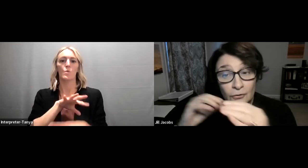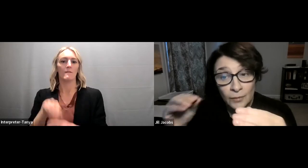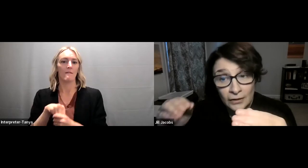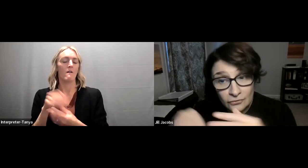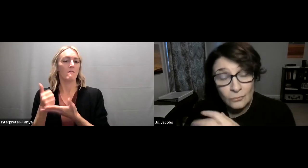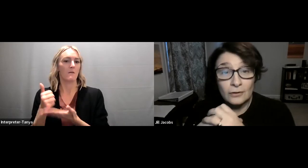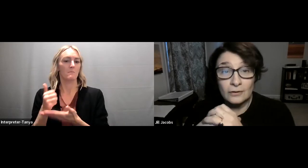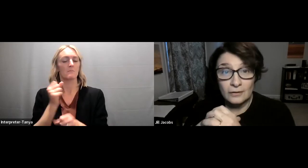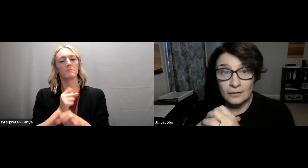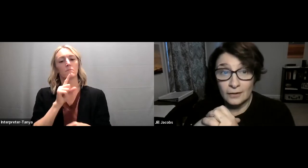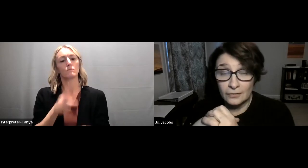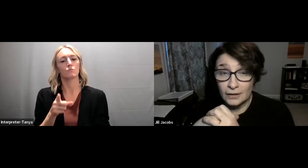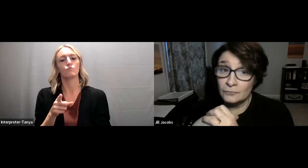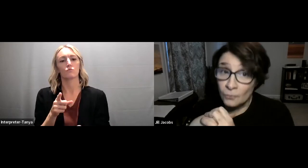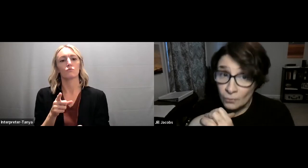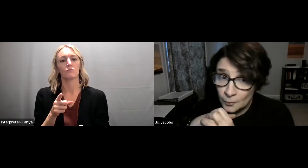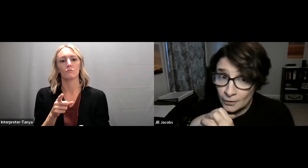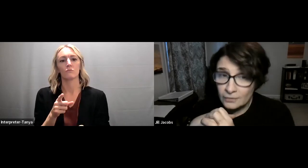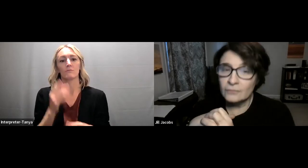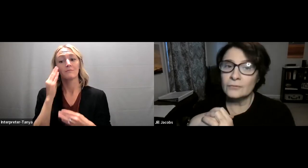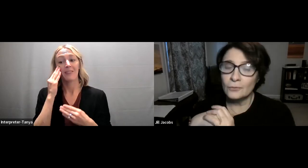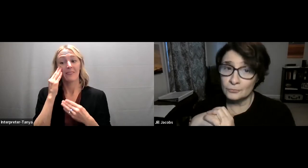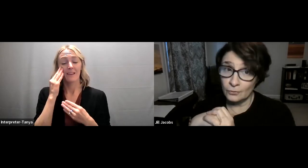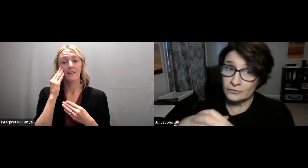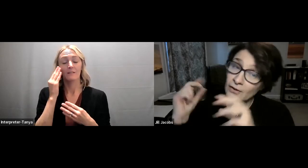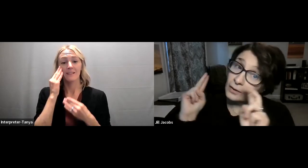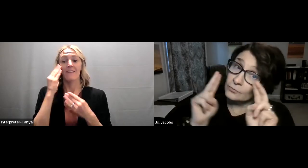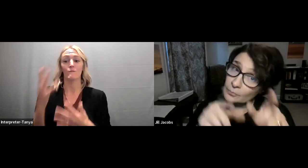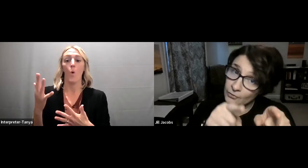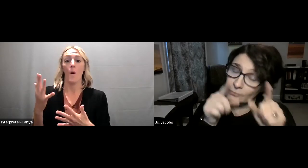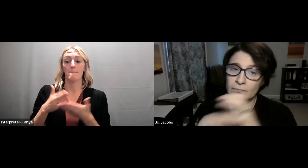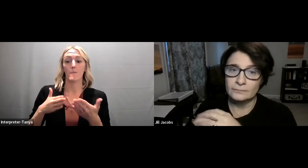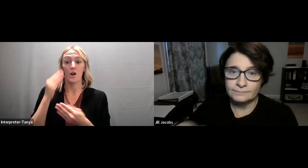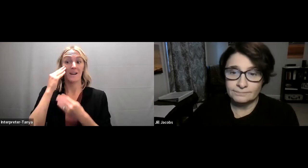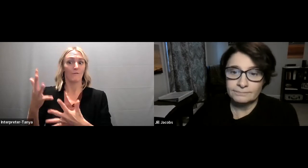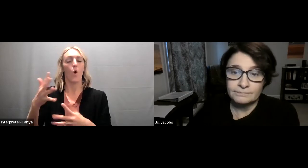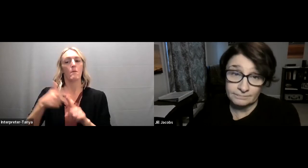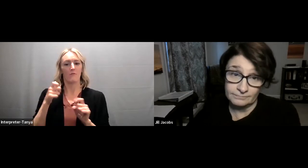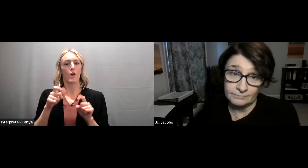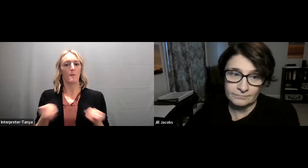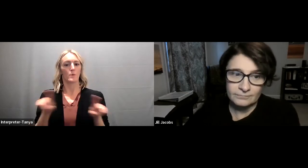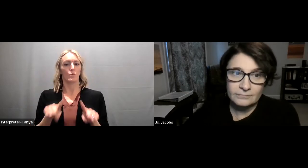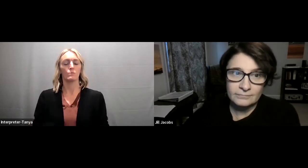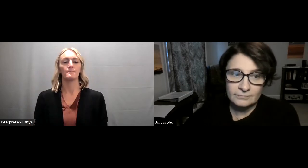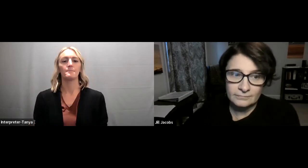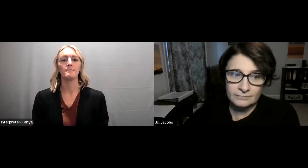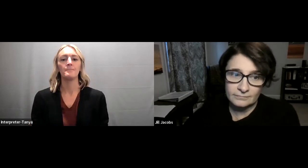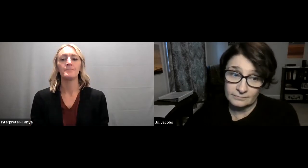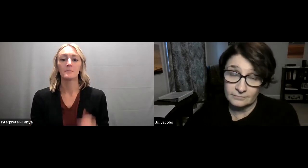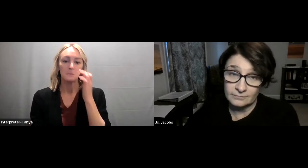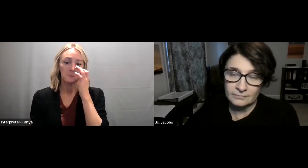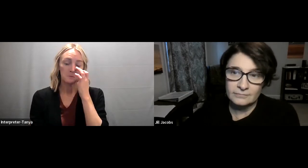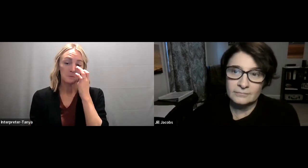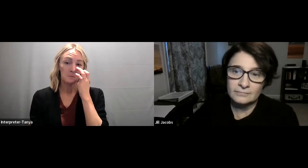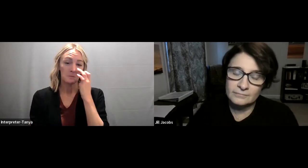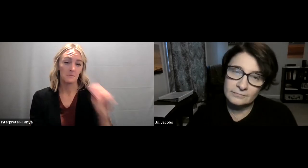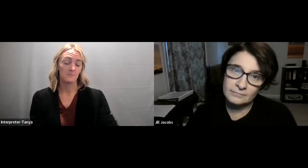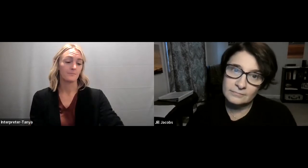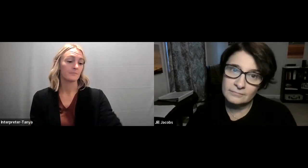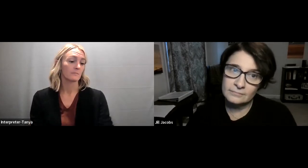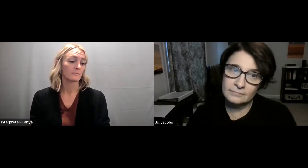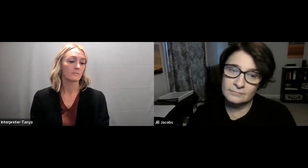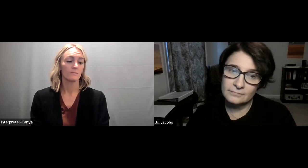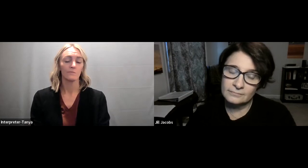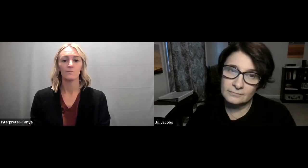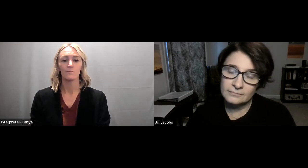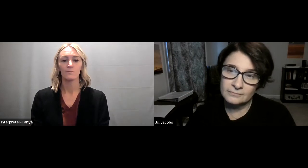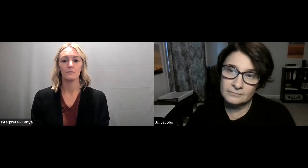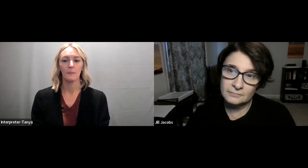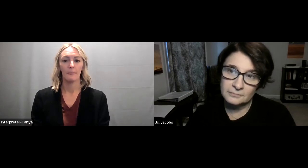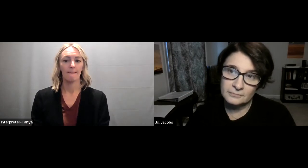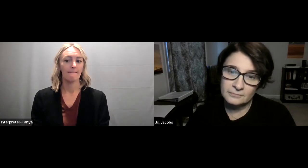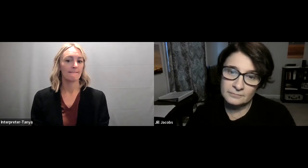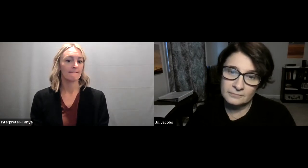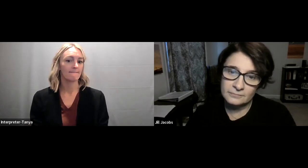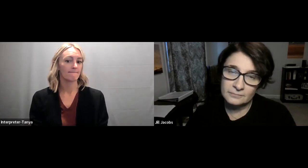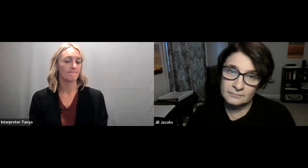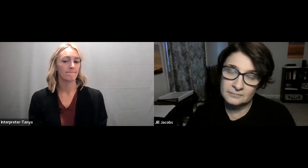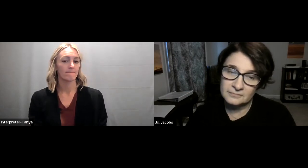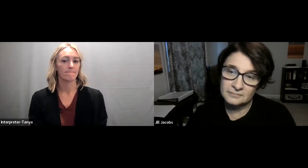And you make sure that the informed part of informed choice comes from you.